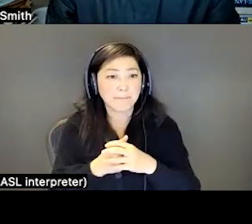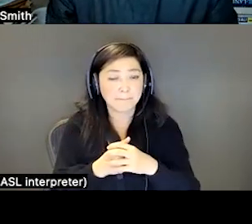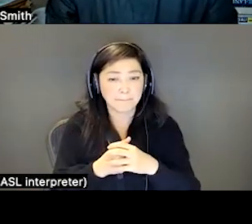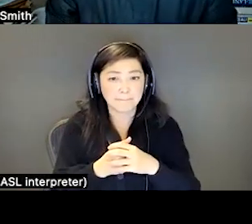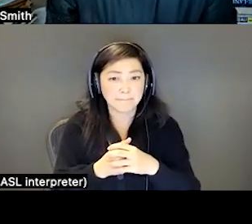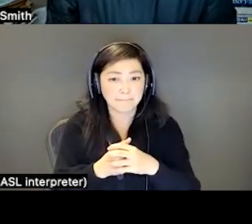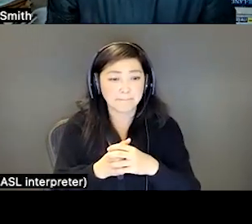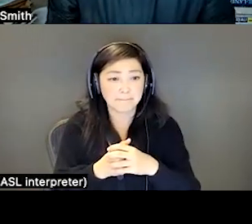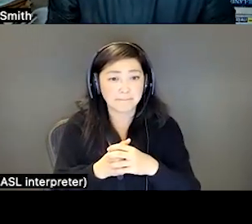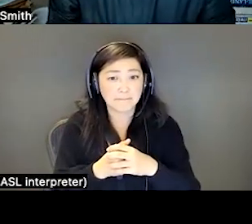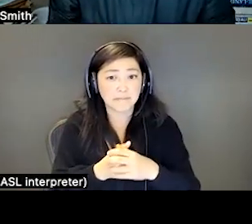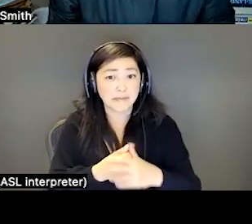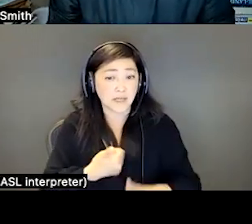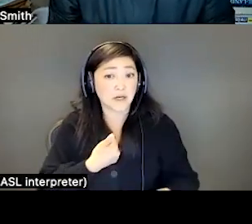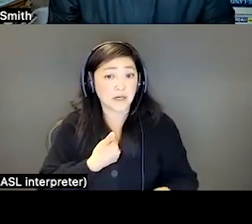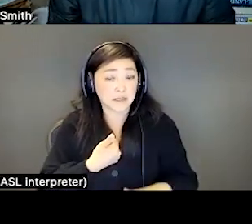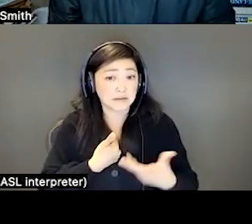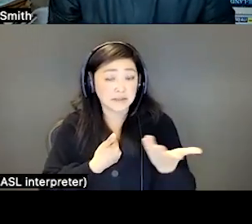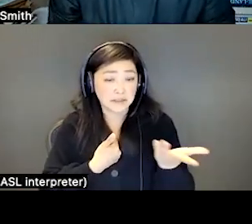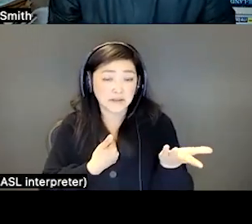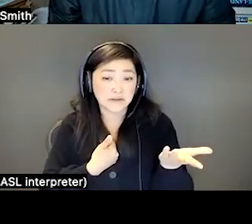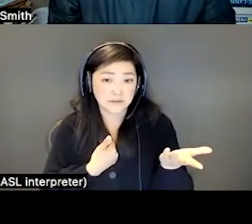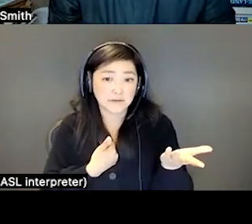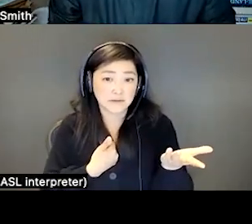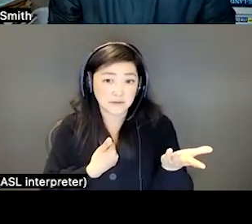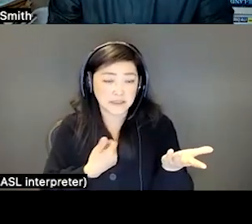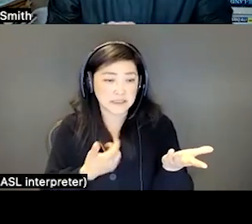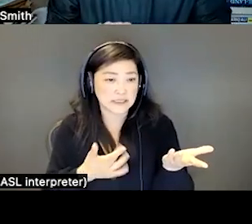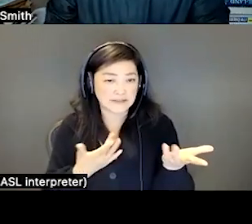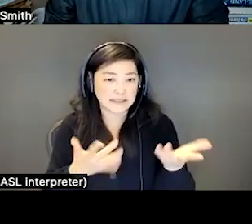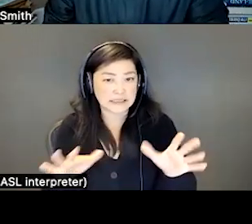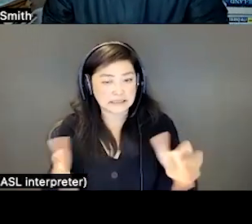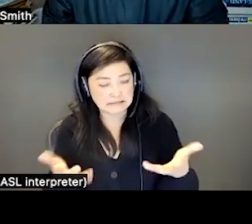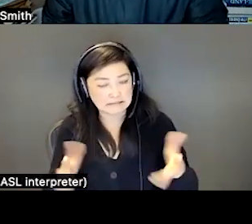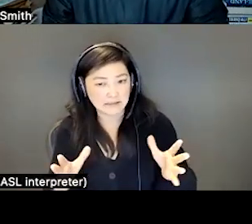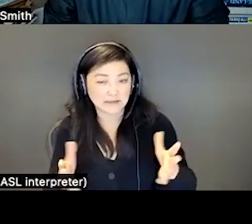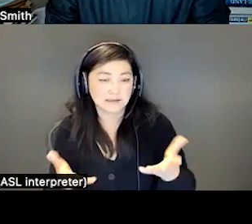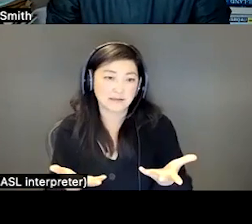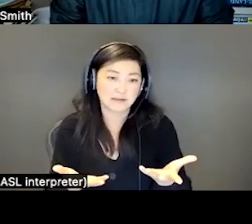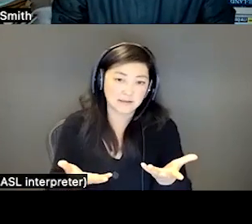personally, I feel browsing online is pretty underwhelming because there are so many titles,